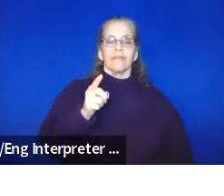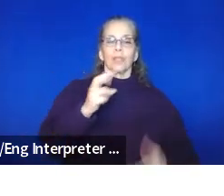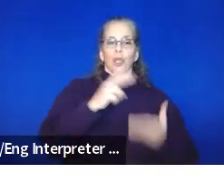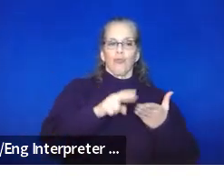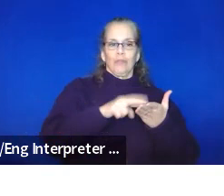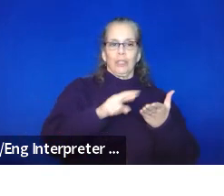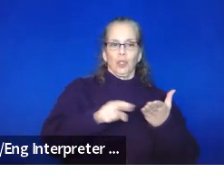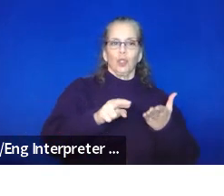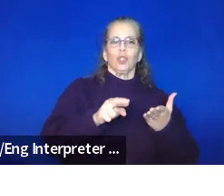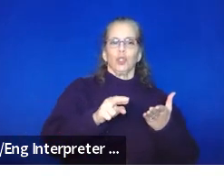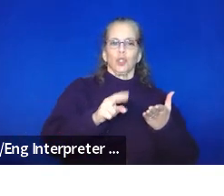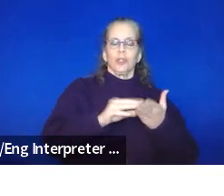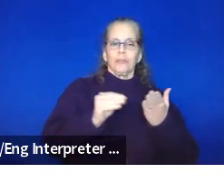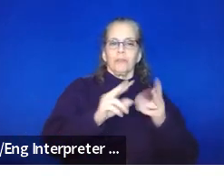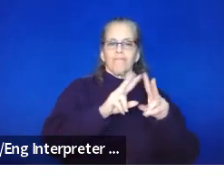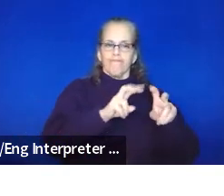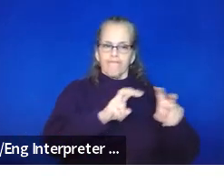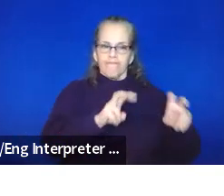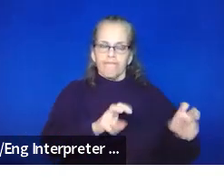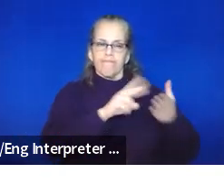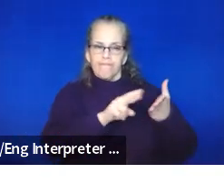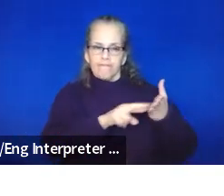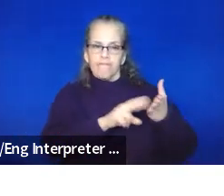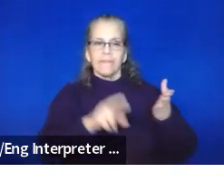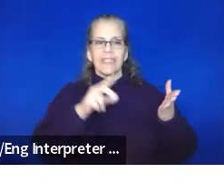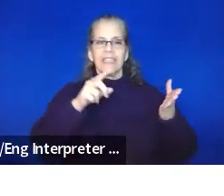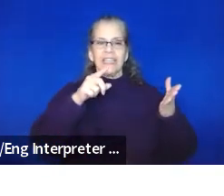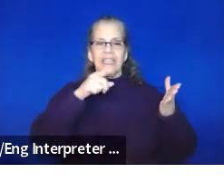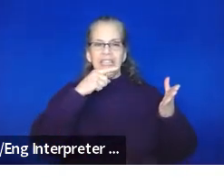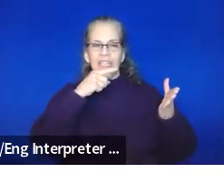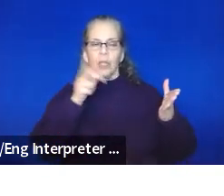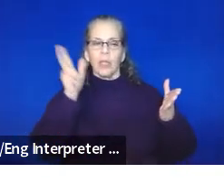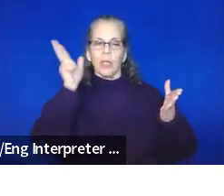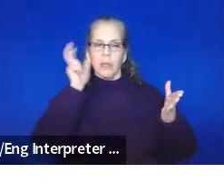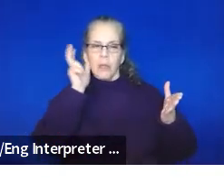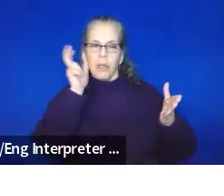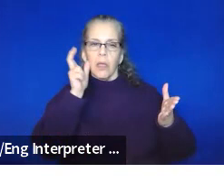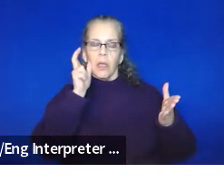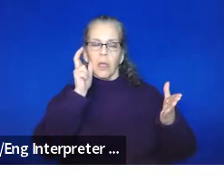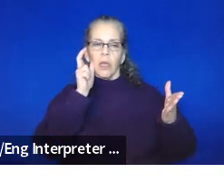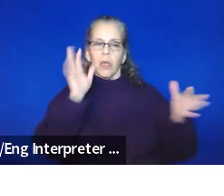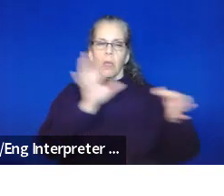Dr. Ruffin completed surgical training at Indiana University, one of the most rigorous